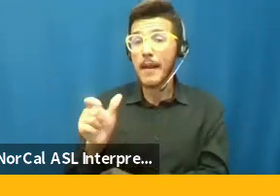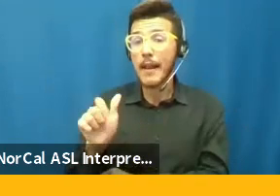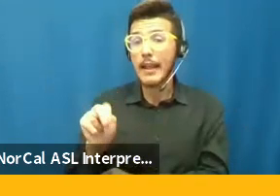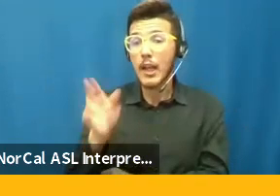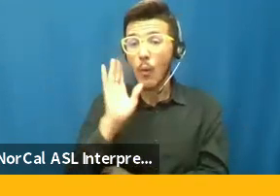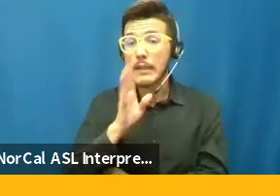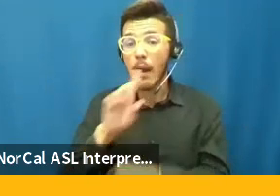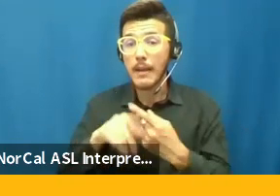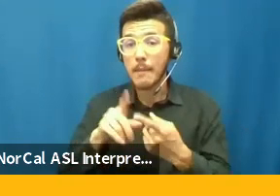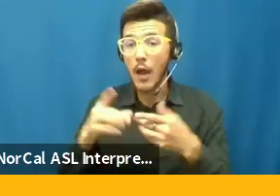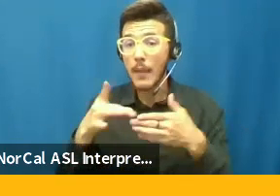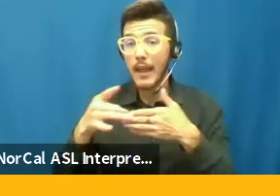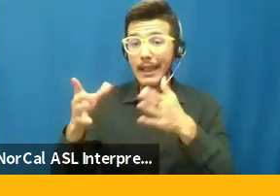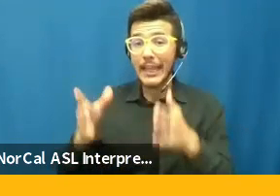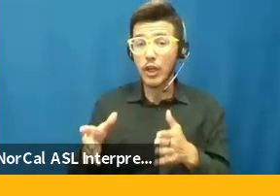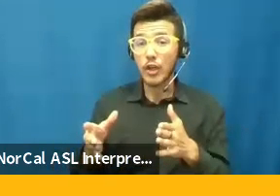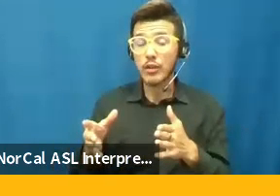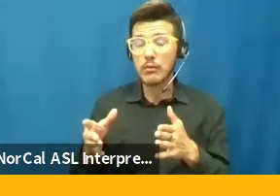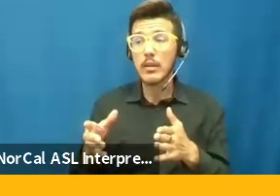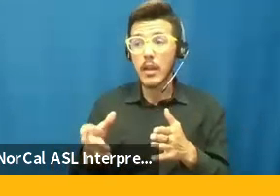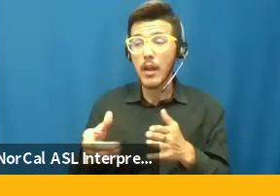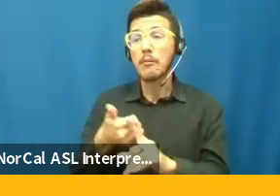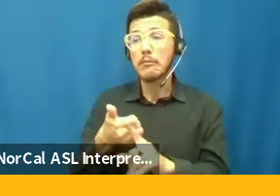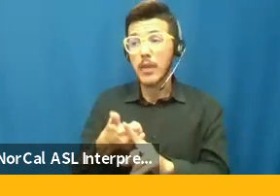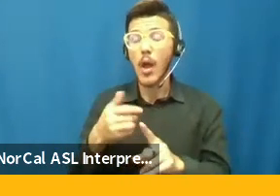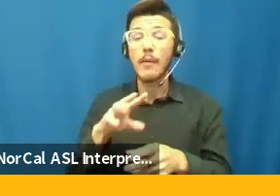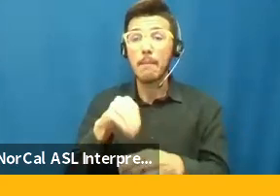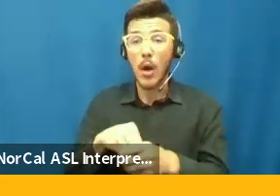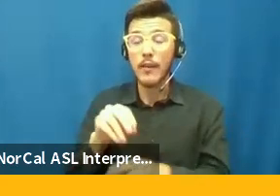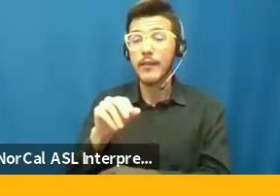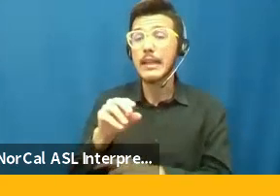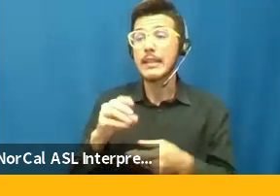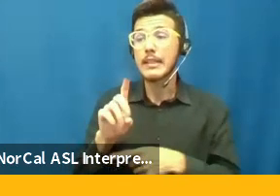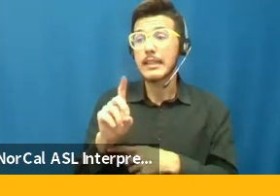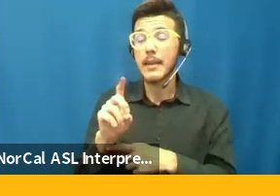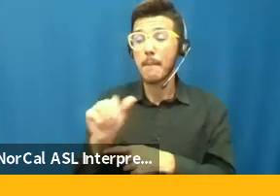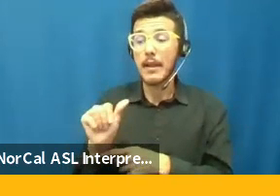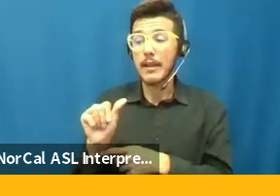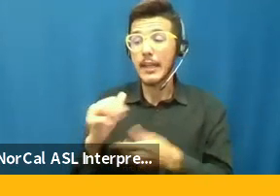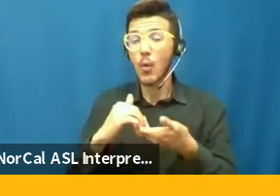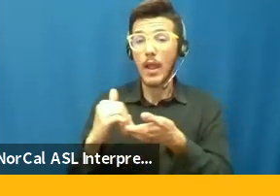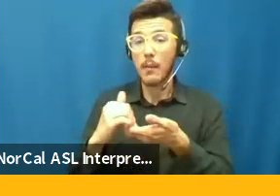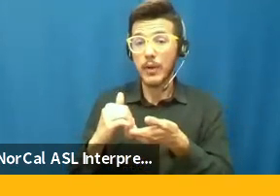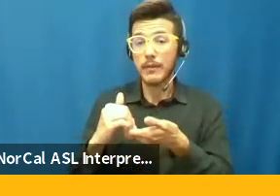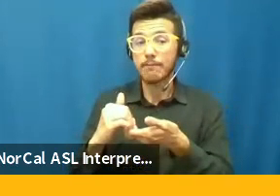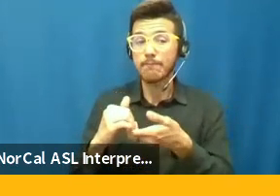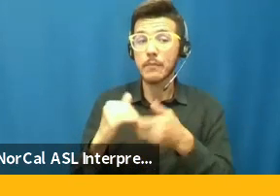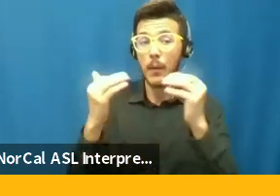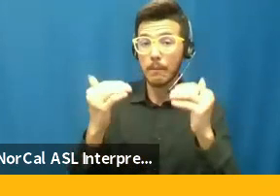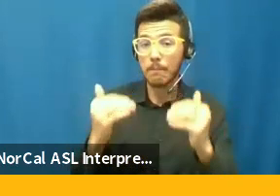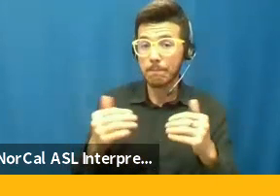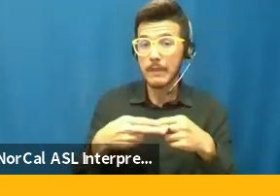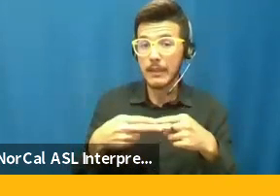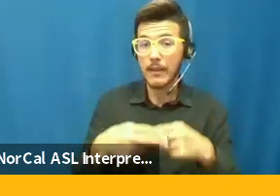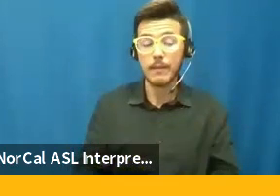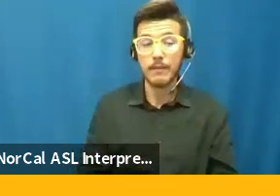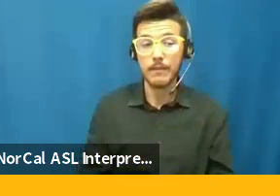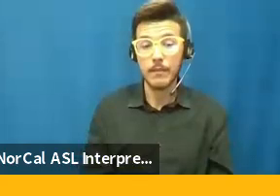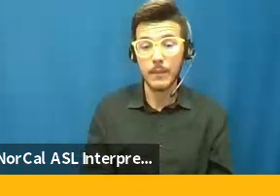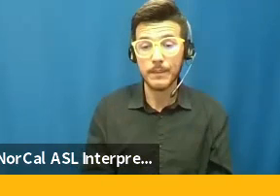which is part of the Disability Equity Collaborative. Next slide.